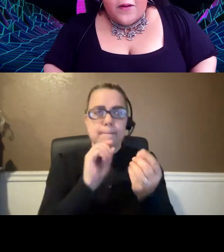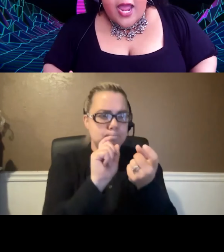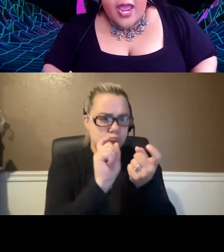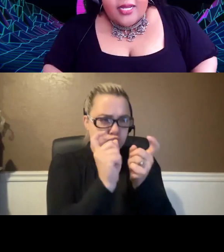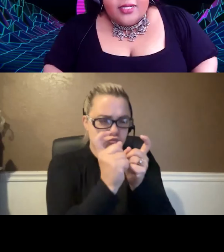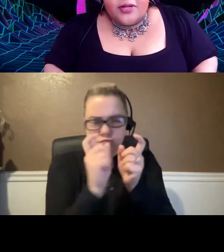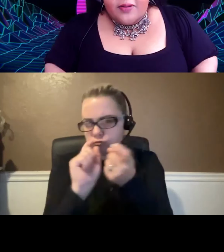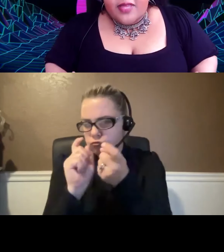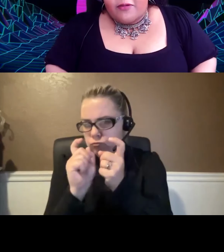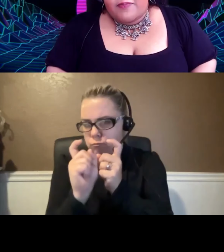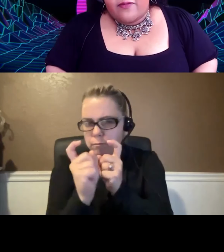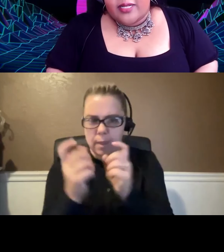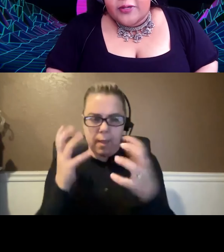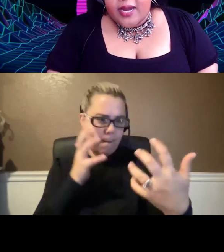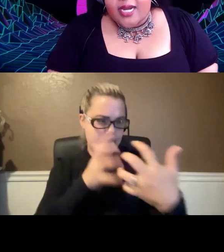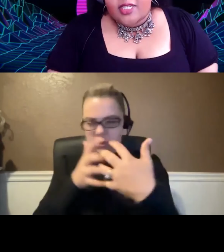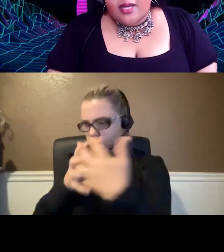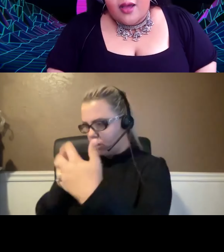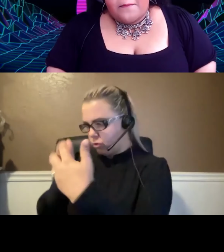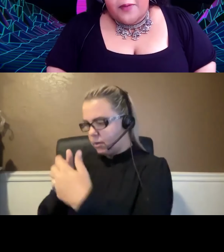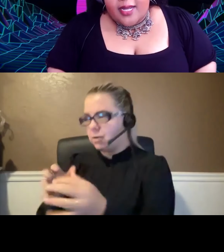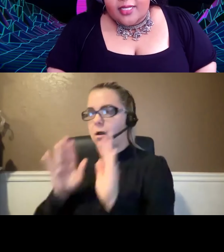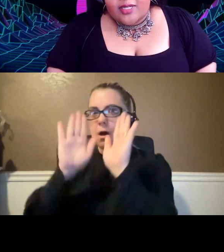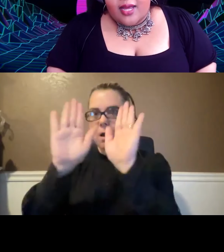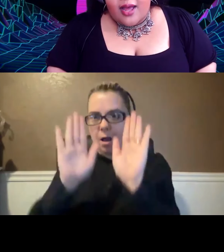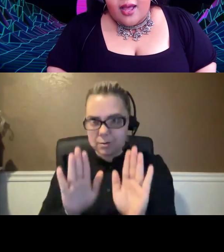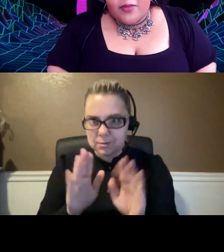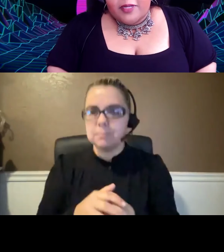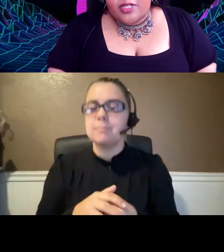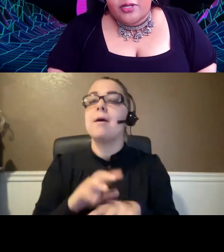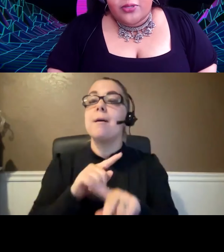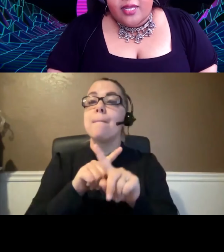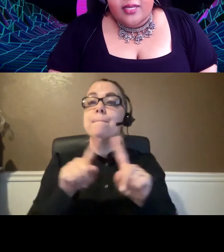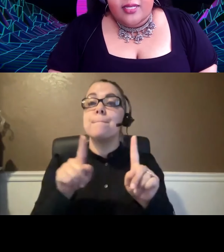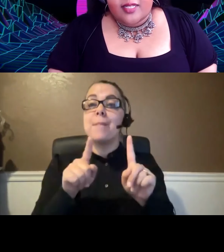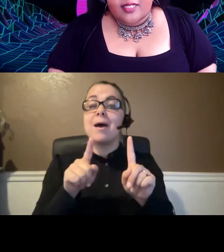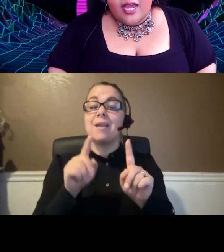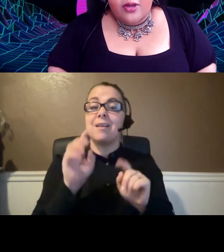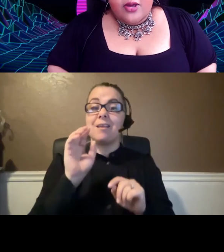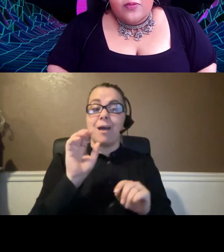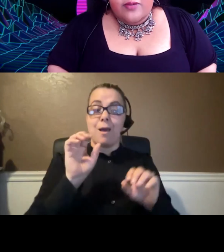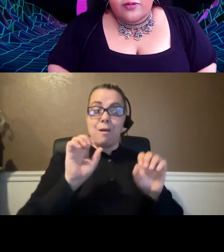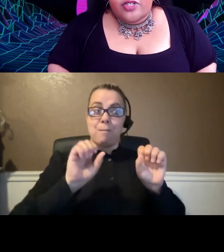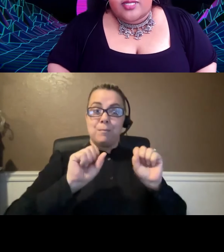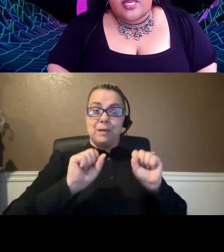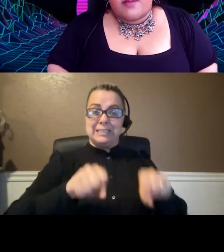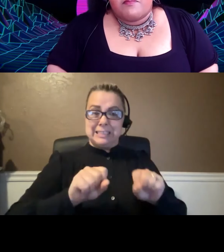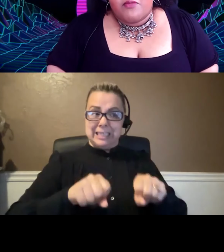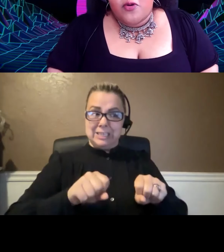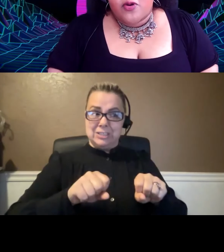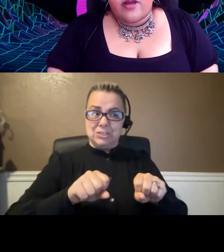And you know, that would be really great, but the potential is that we will just get more of